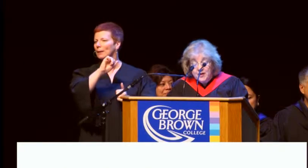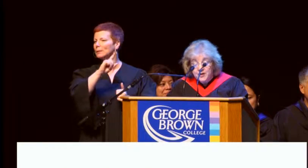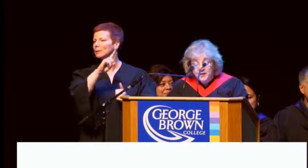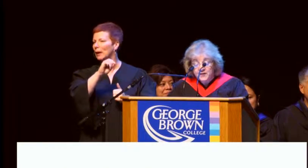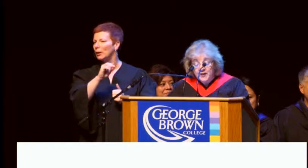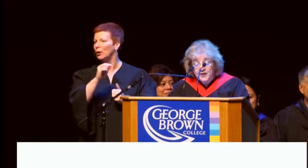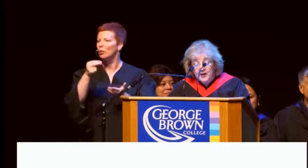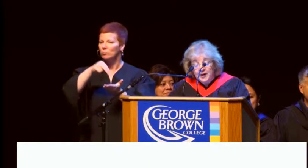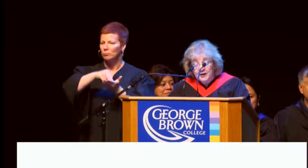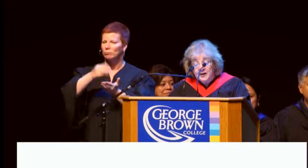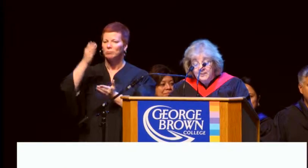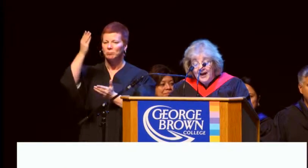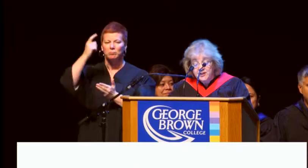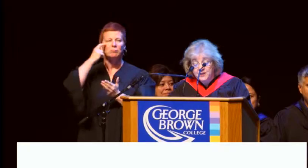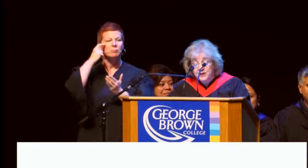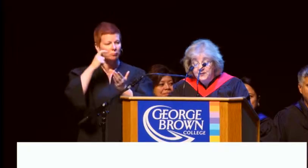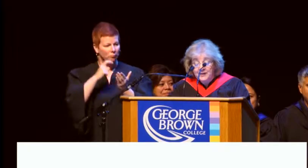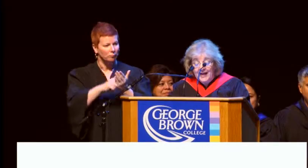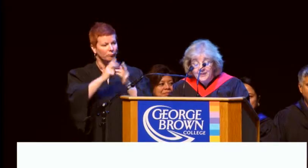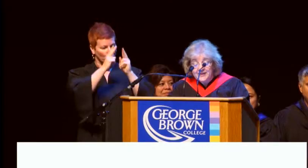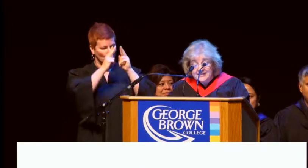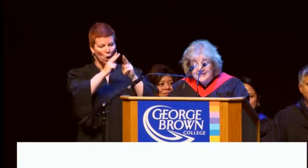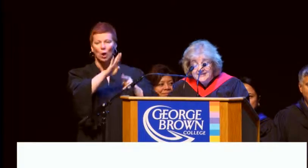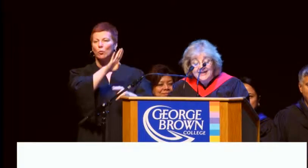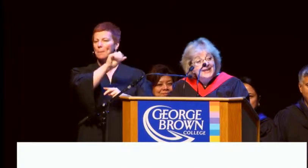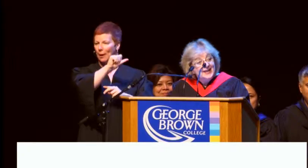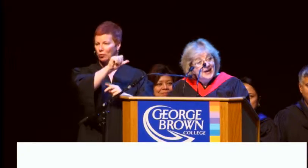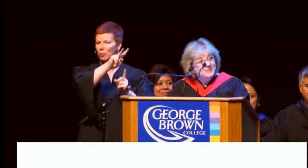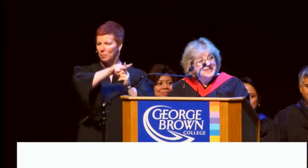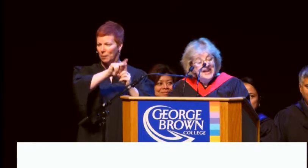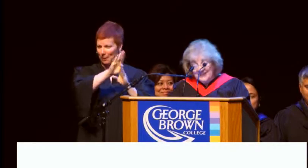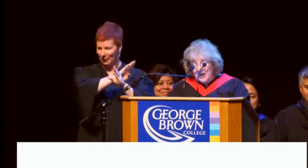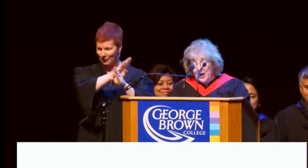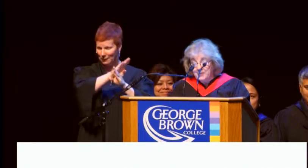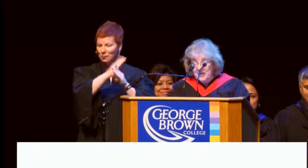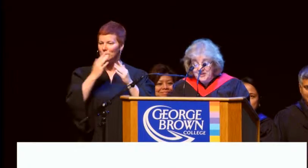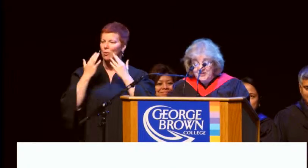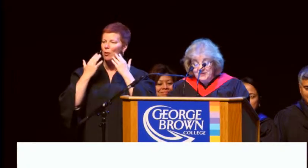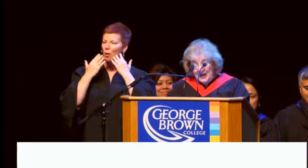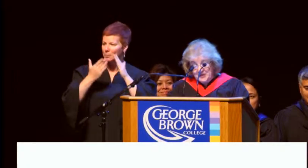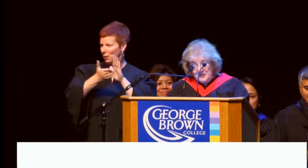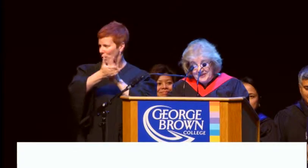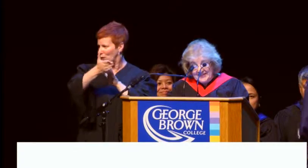TO CONFER THE HONOURARY BACHELOR OF APPLIED BUSINESS IN HOSPITALITY OPERATIONS MANAGEMENT.